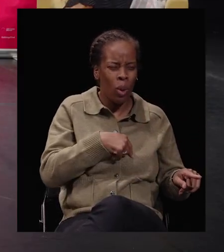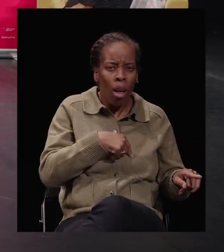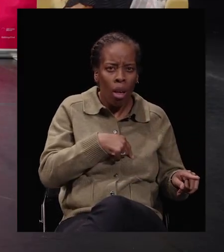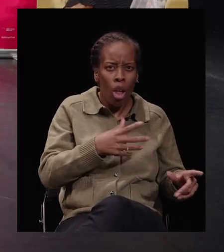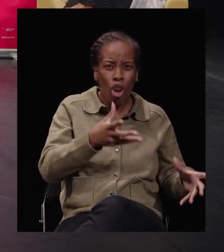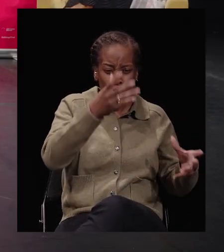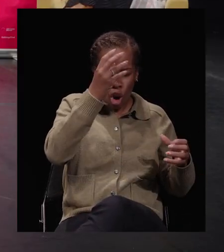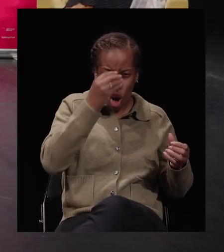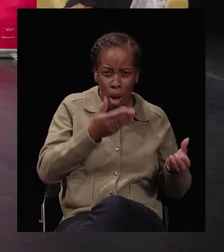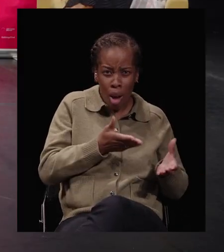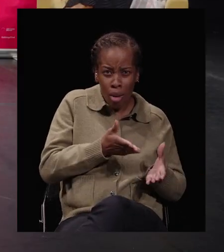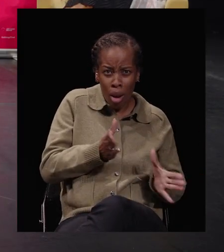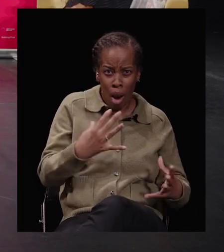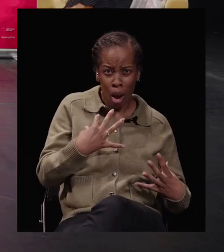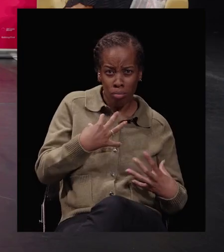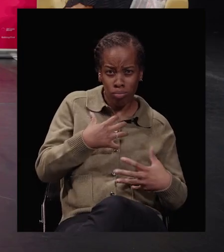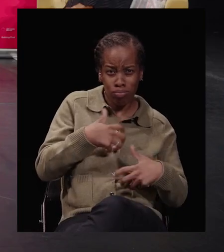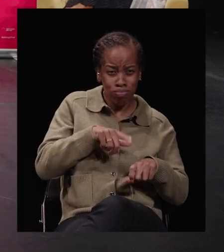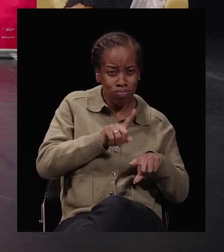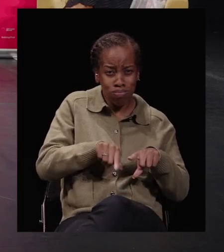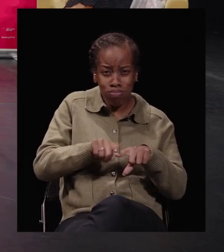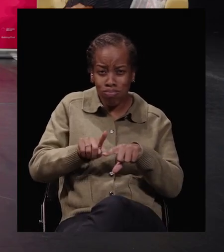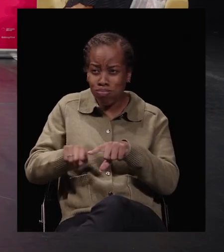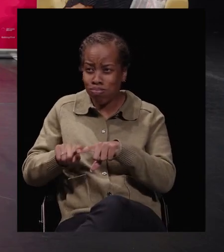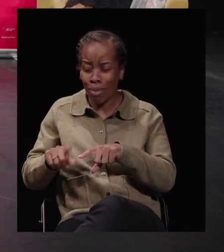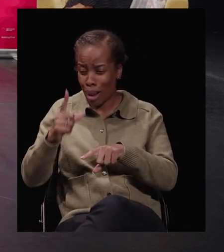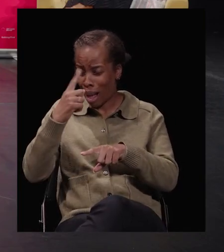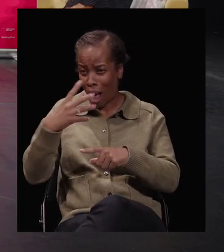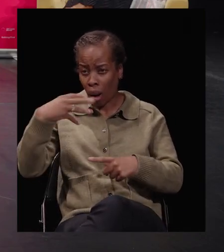and how we develop much more broadly than,